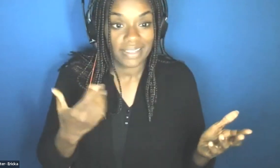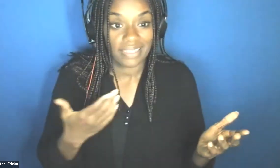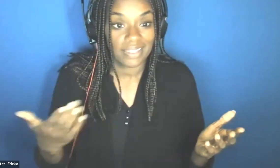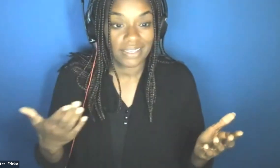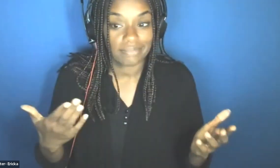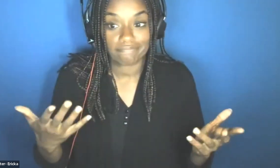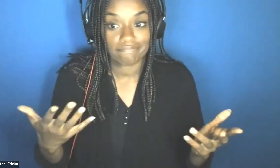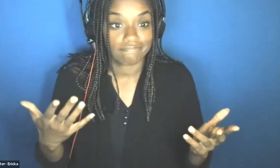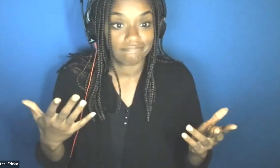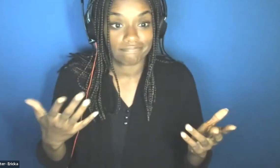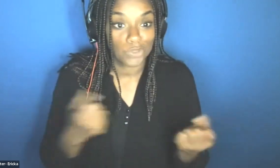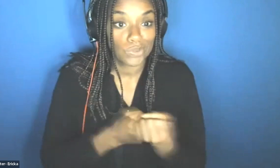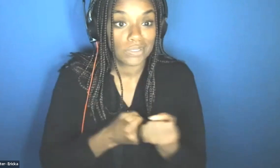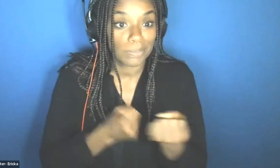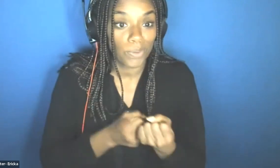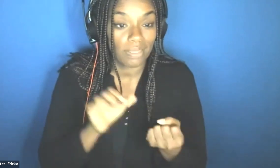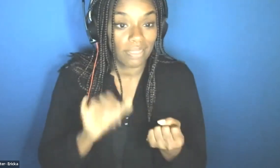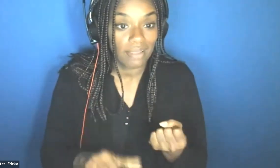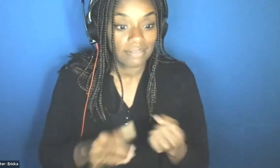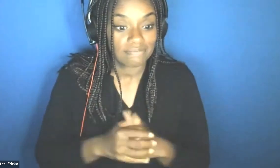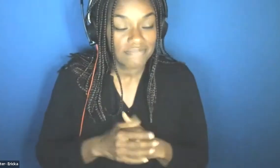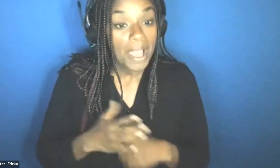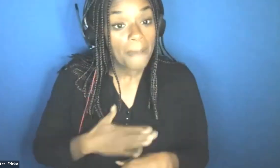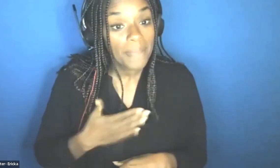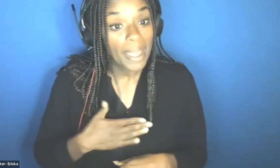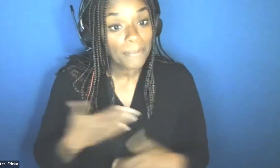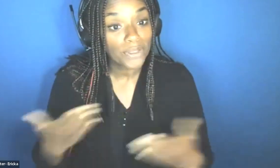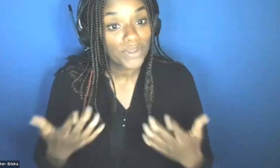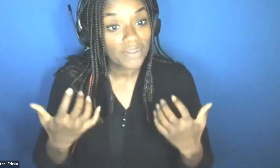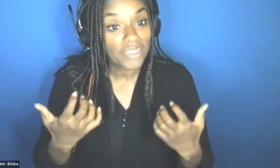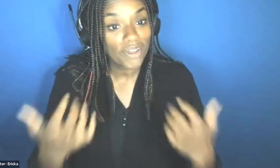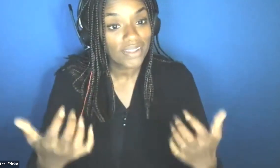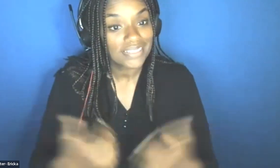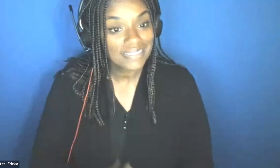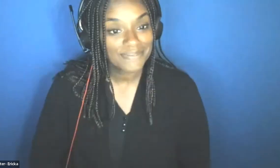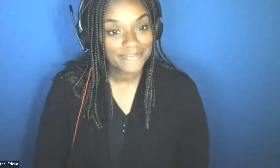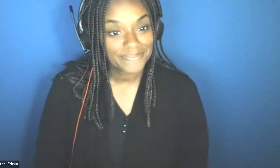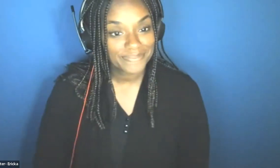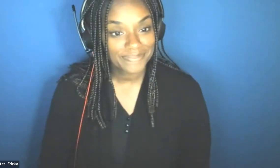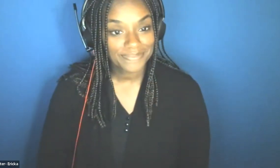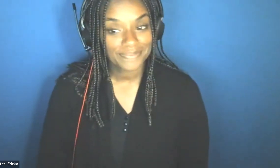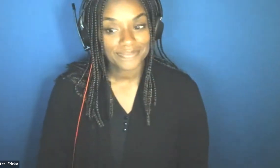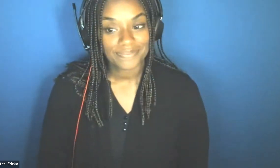But, again, Kimberly, without some national policy, this is all very mired.